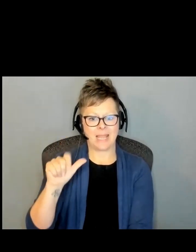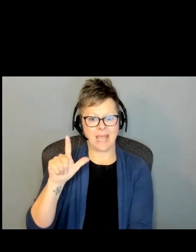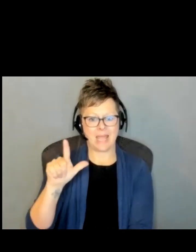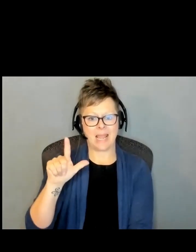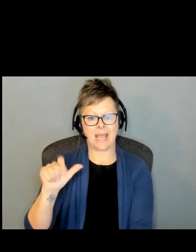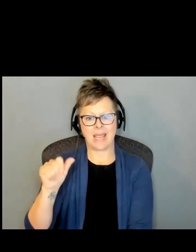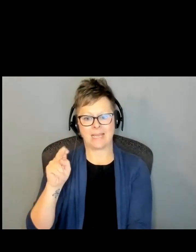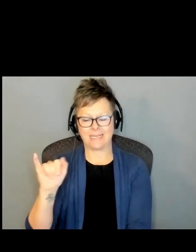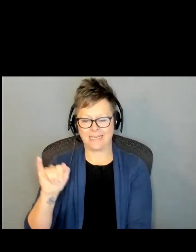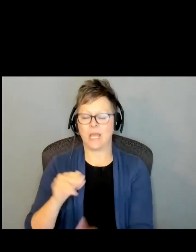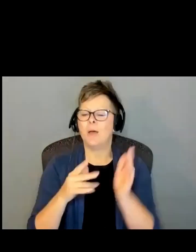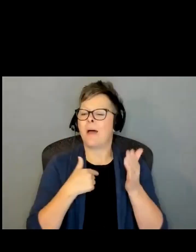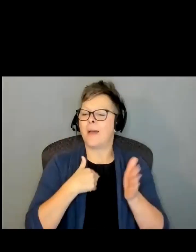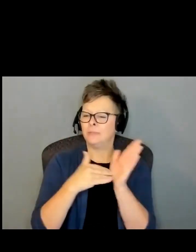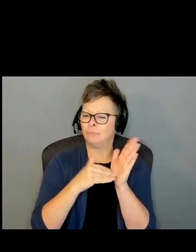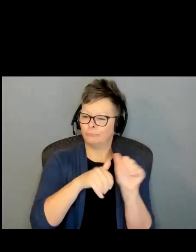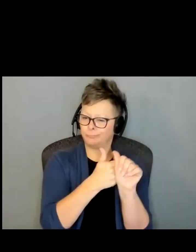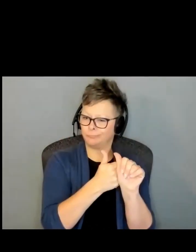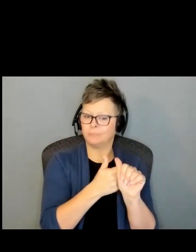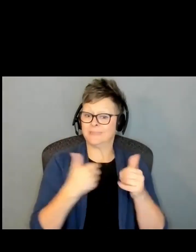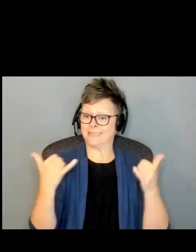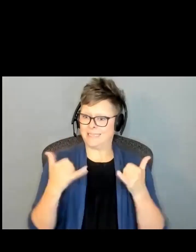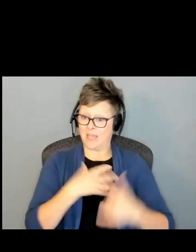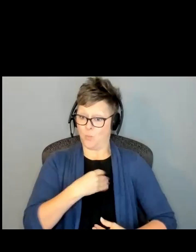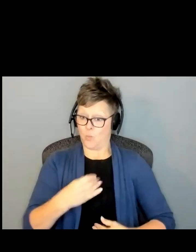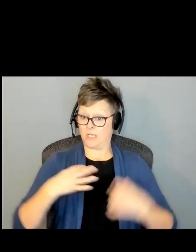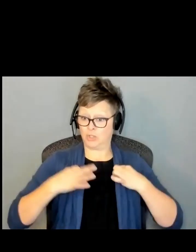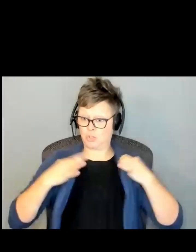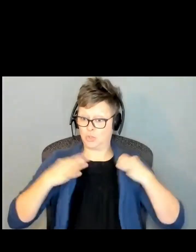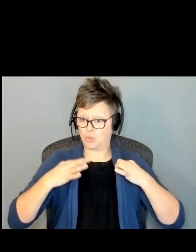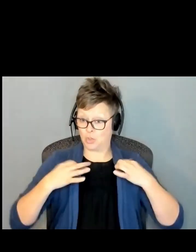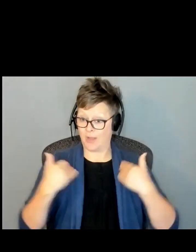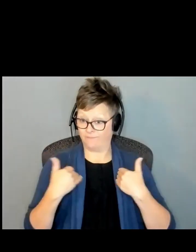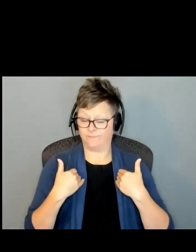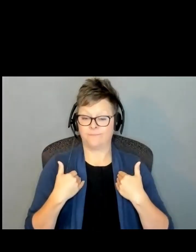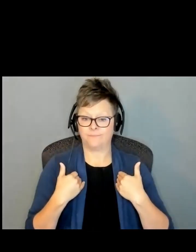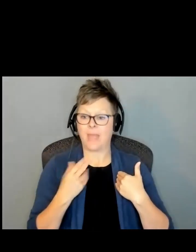Today, I am wearing a white shirt and a beige jacket.